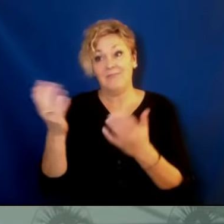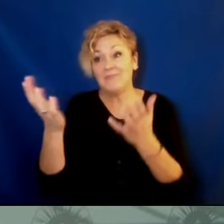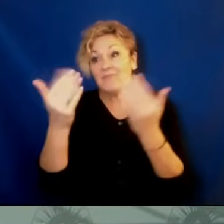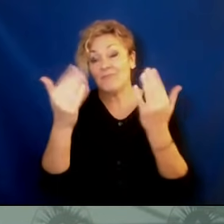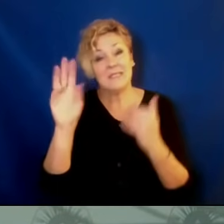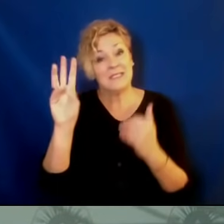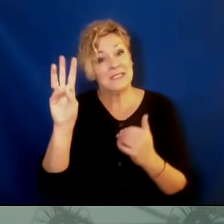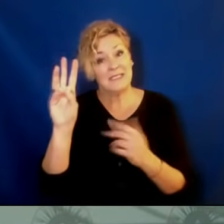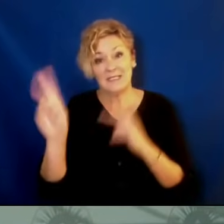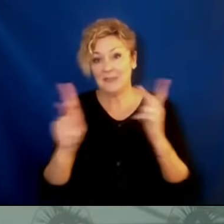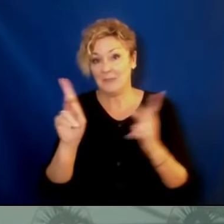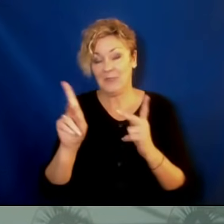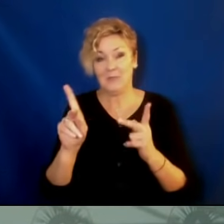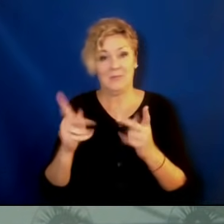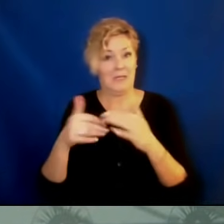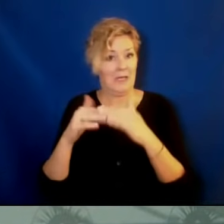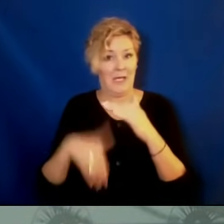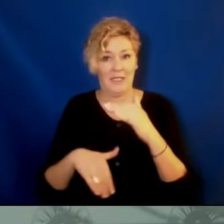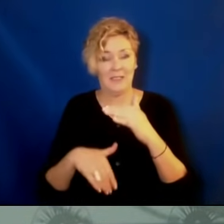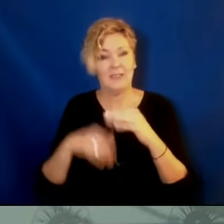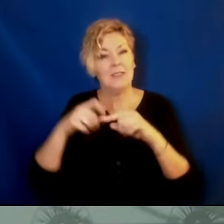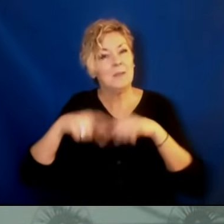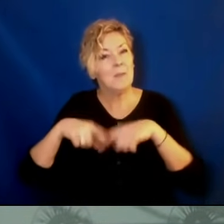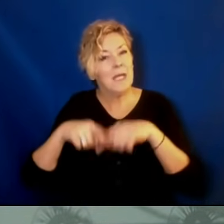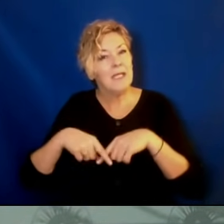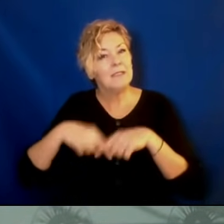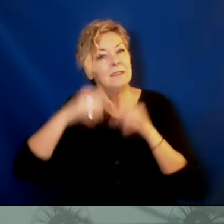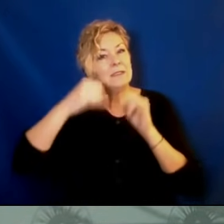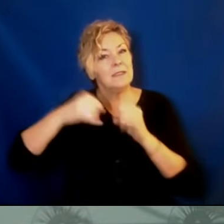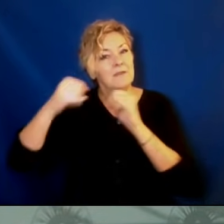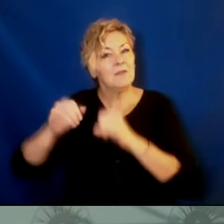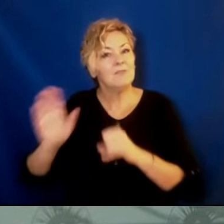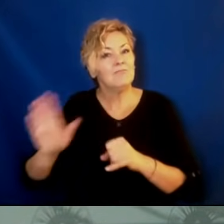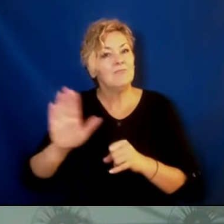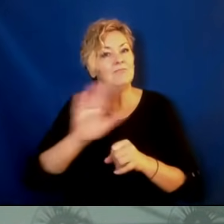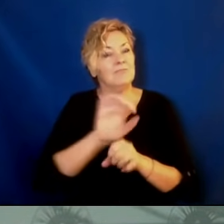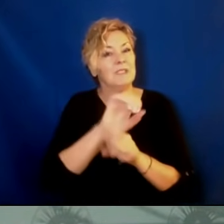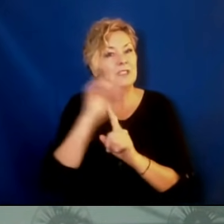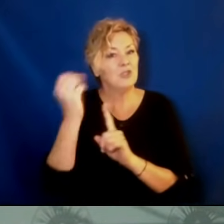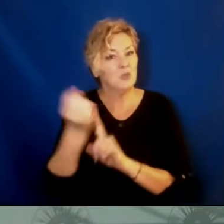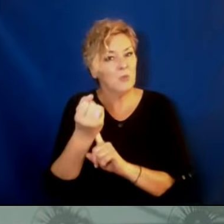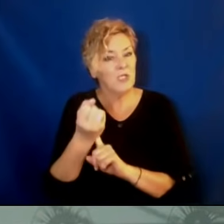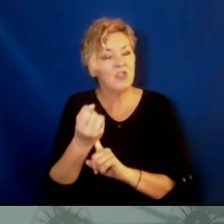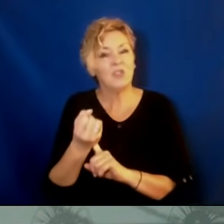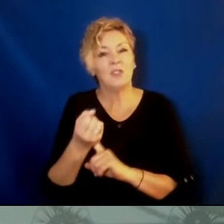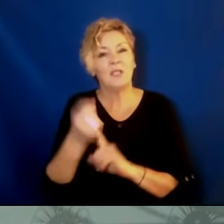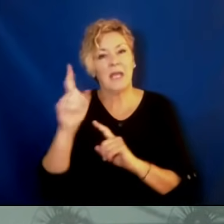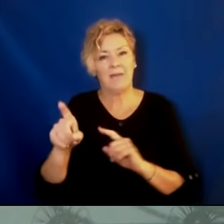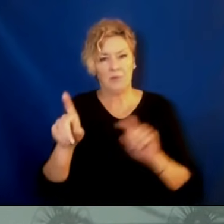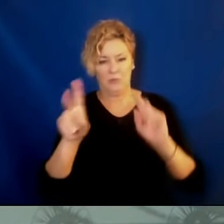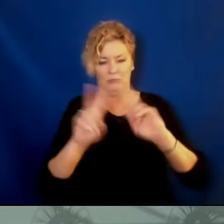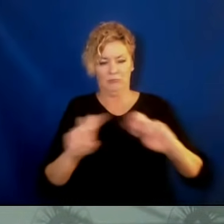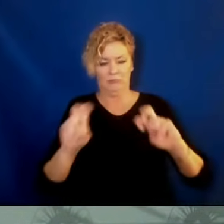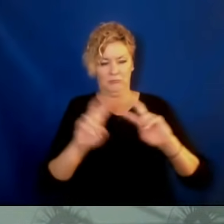COVID-19 and workplaces because we have seen significant outbreaks in workplaces. We have to continue to do this work, those are